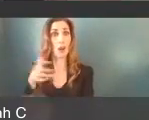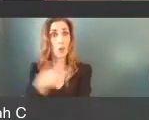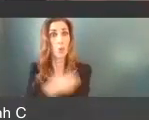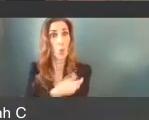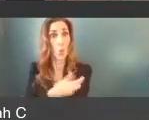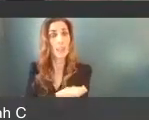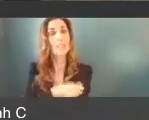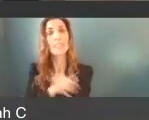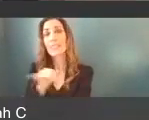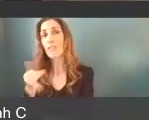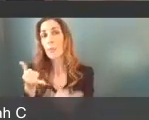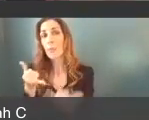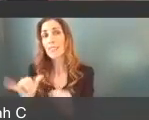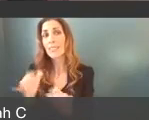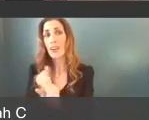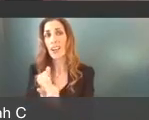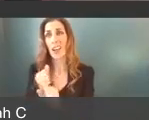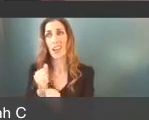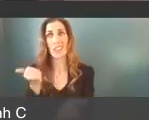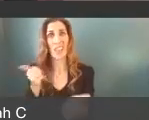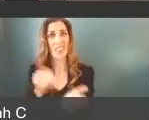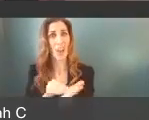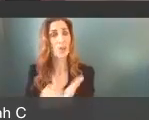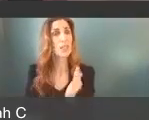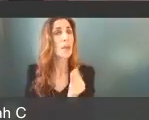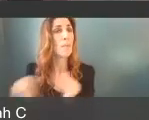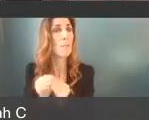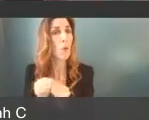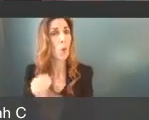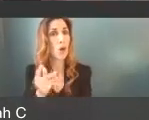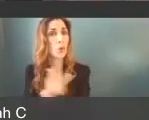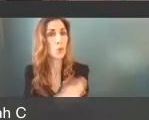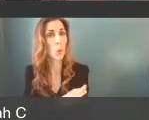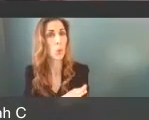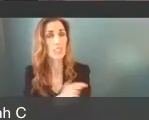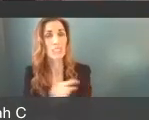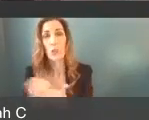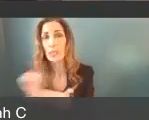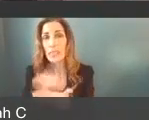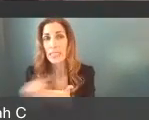about 10,000 additional doses a week, which we're hoping is what we're going to get,